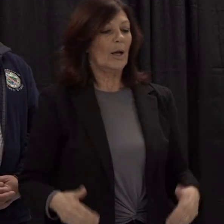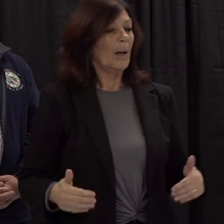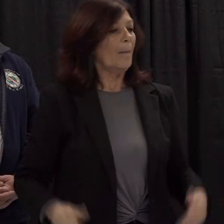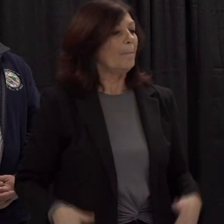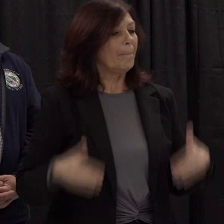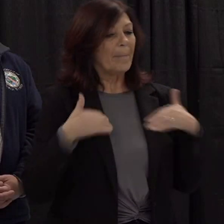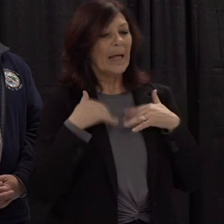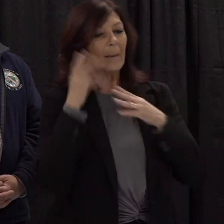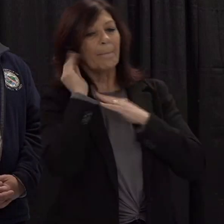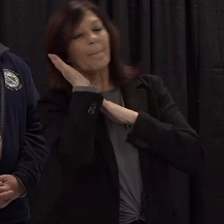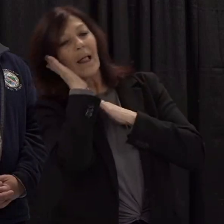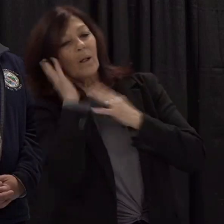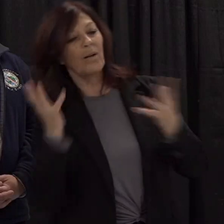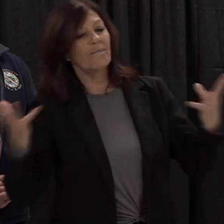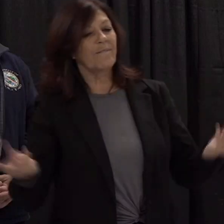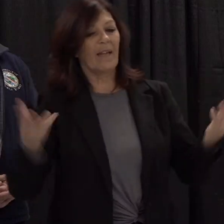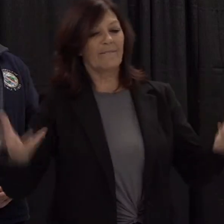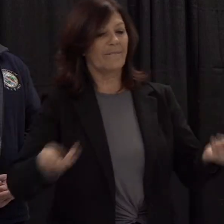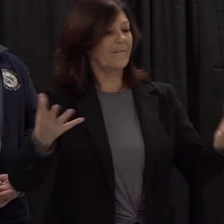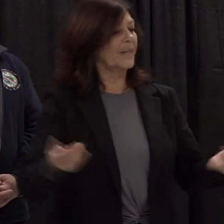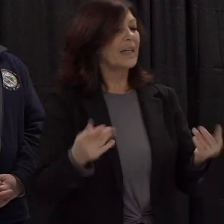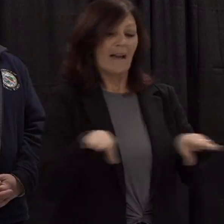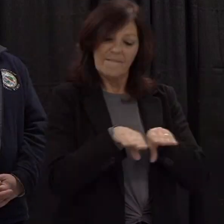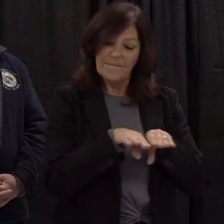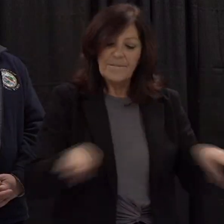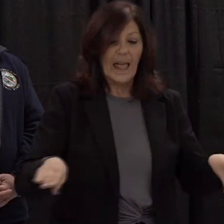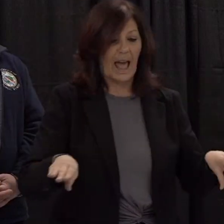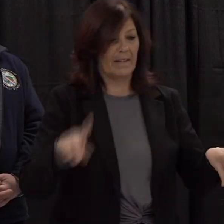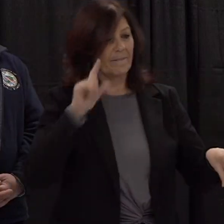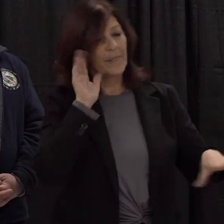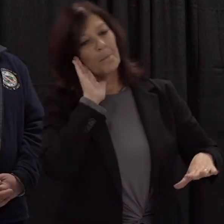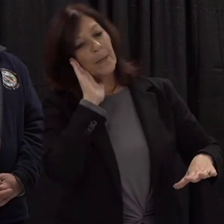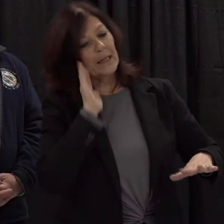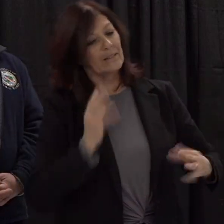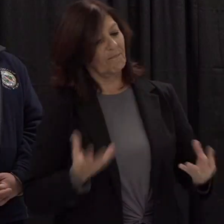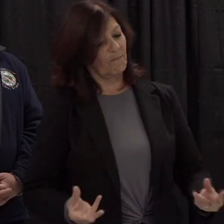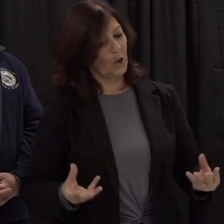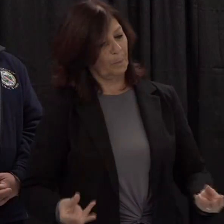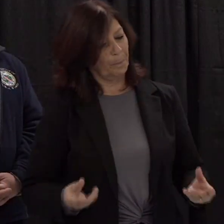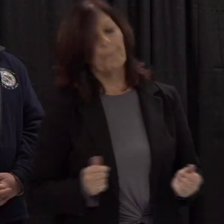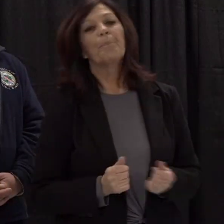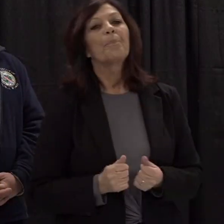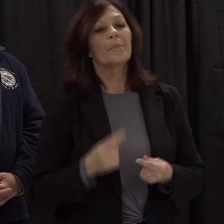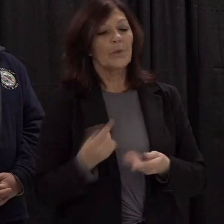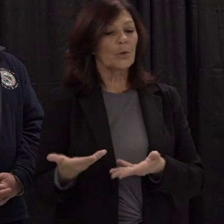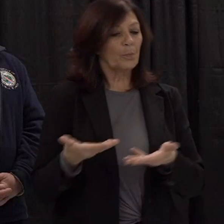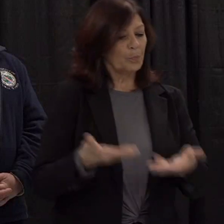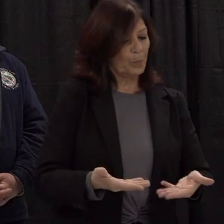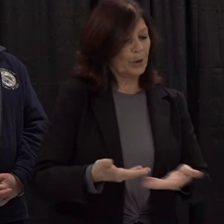or pillows or anything fluffy. Just want a flat surface on the bed, firm mattress to put your baby to sleep in.